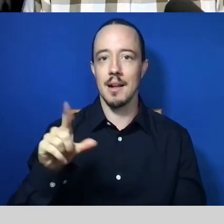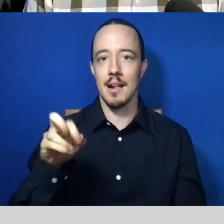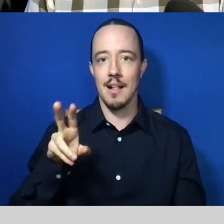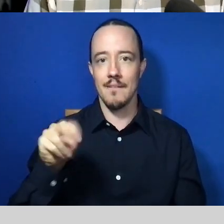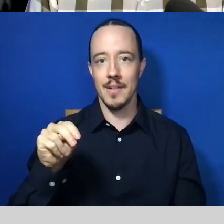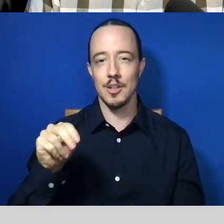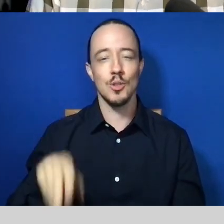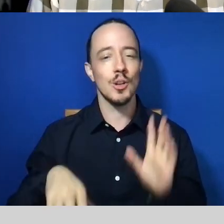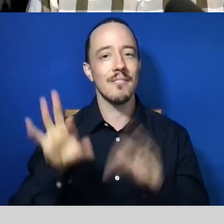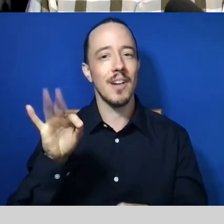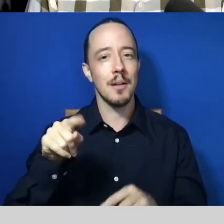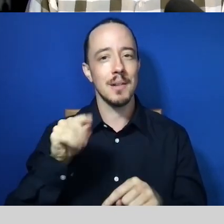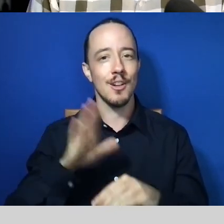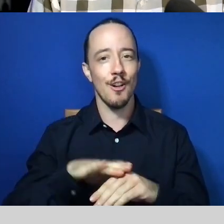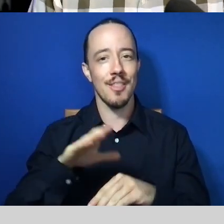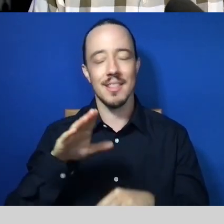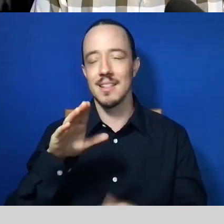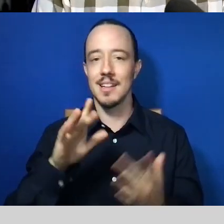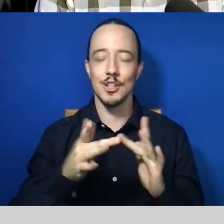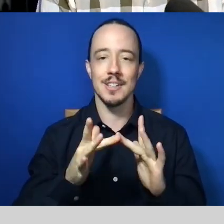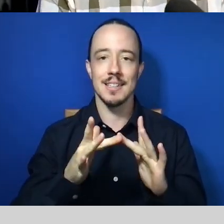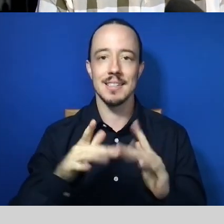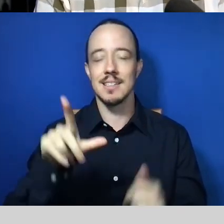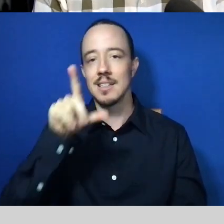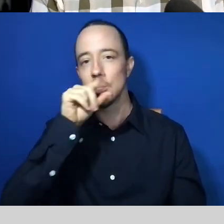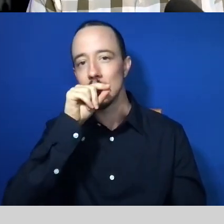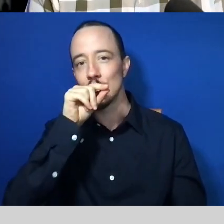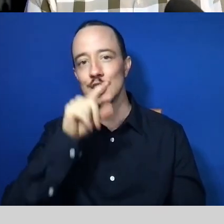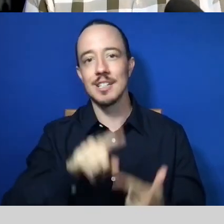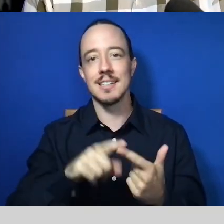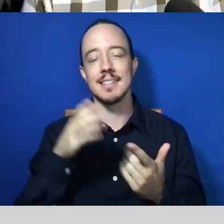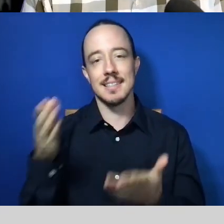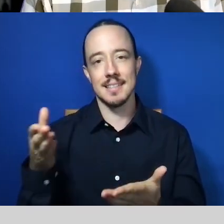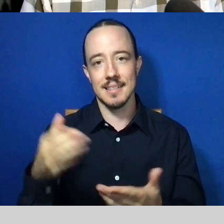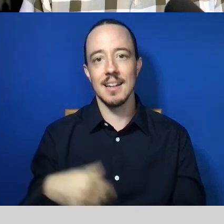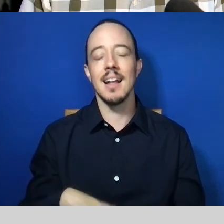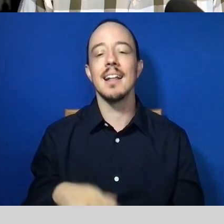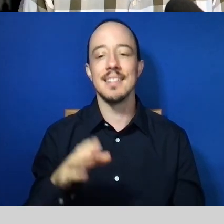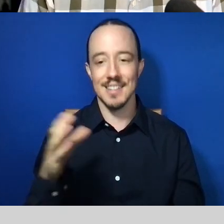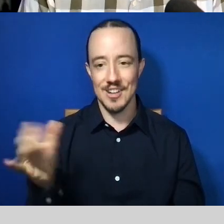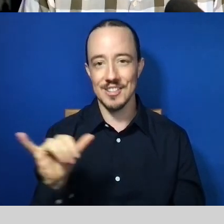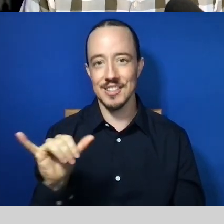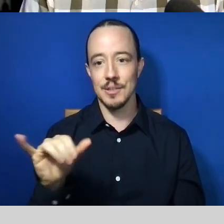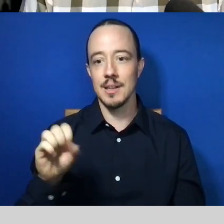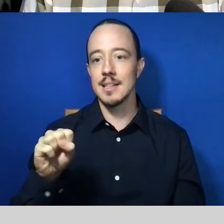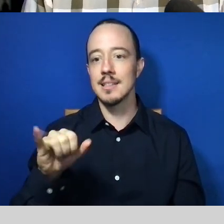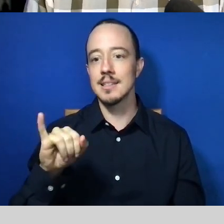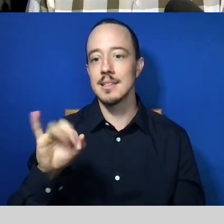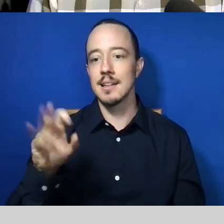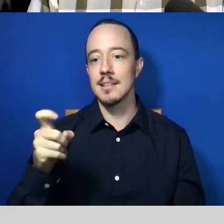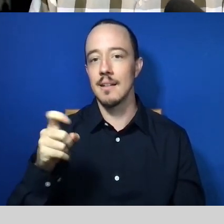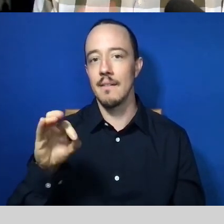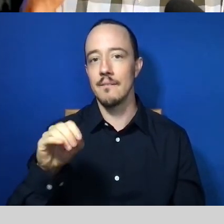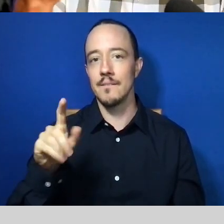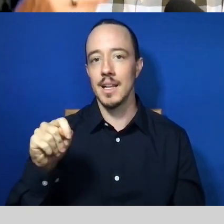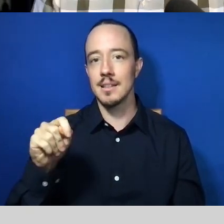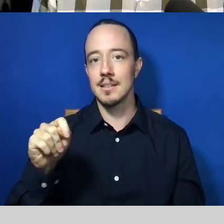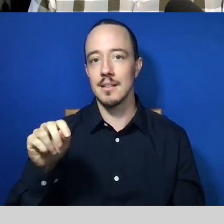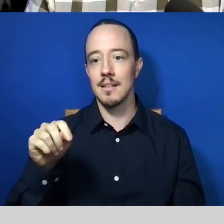I'm on Twitter as CalvinHP. You can also go to sixfeetup.com/blog and check out some of our blog posts. We typically write about a lot of these